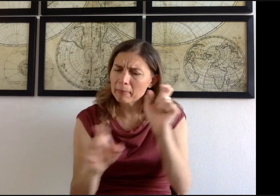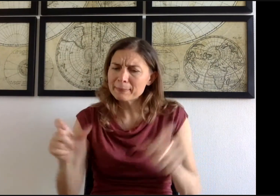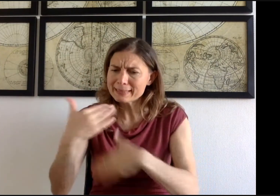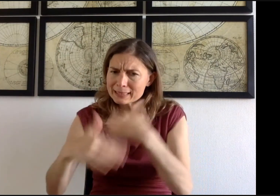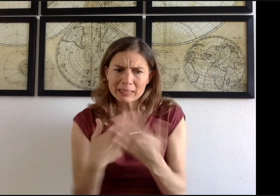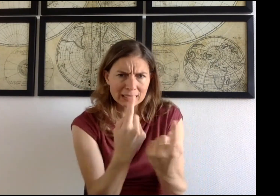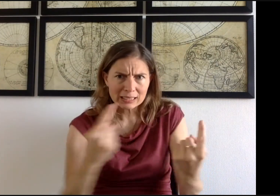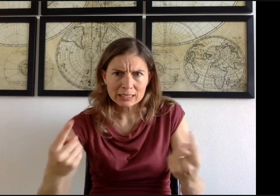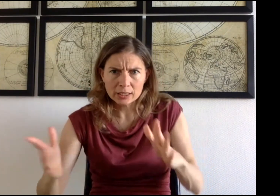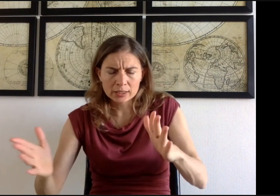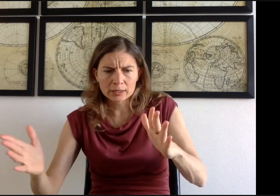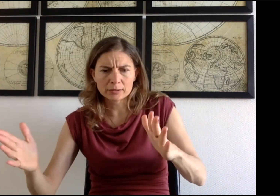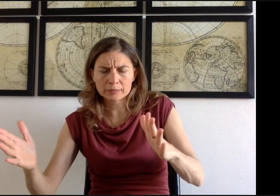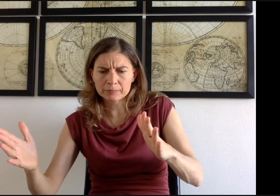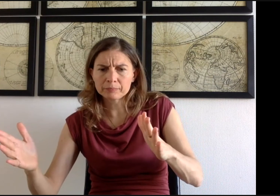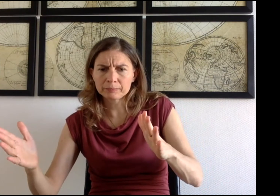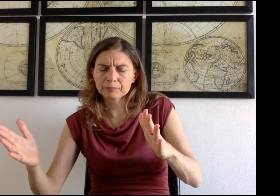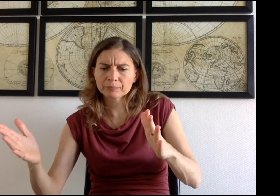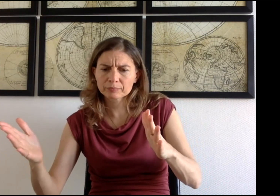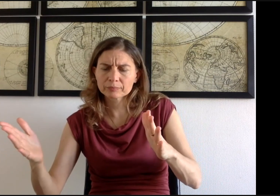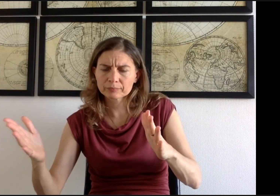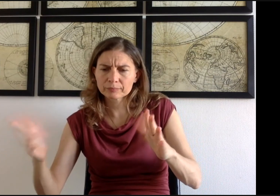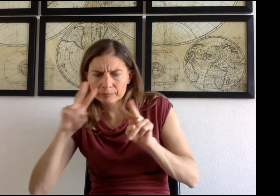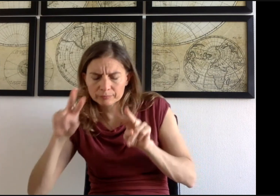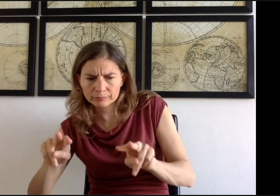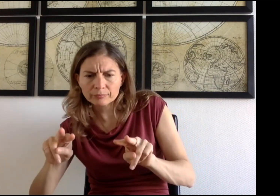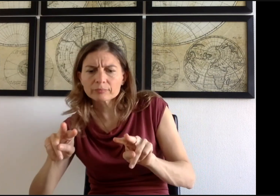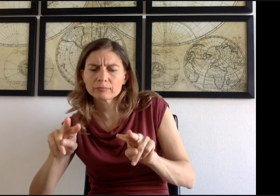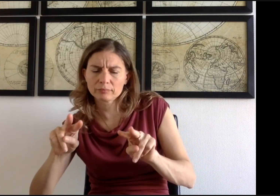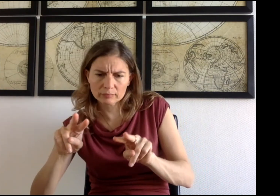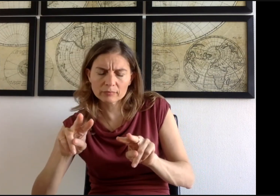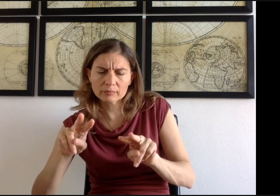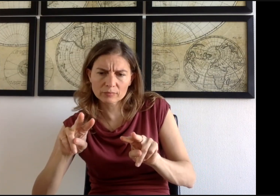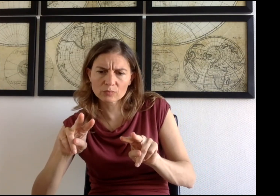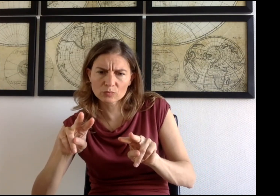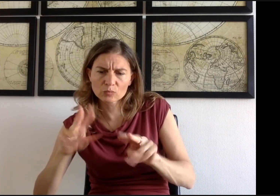trying to ensure accessibility so more and more, for example,